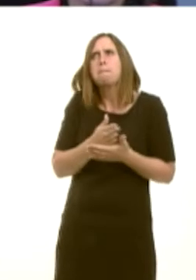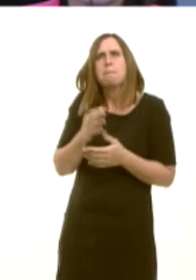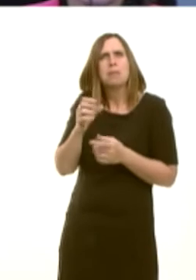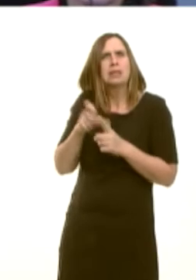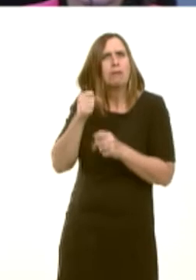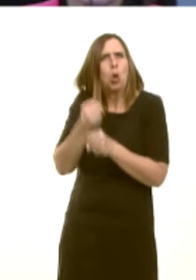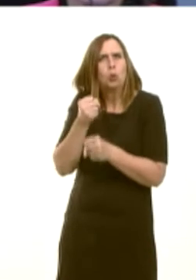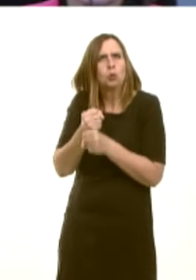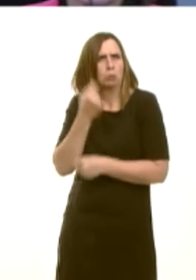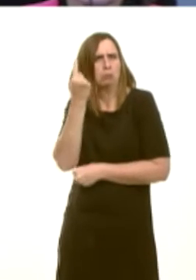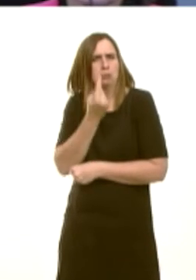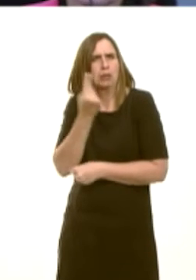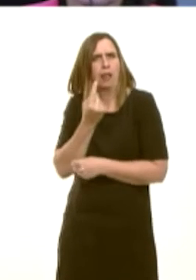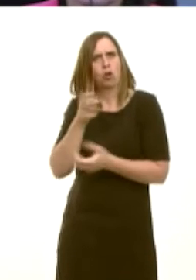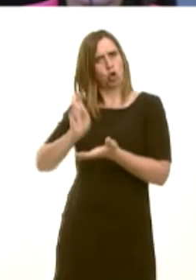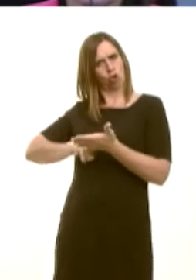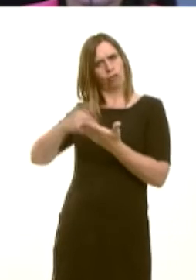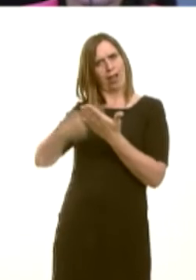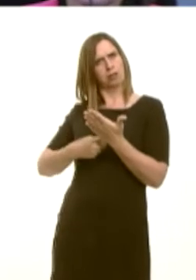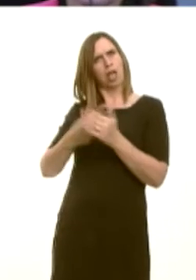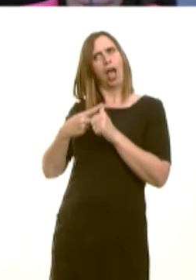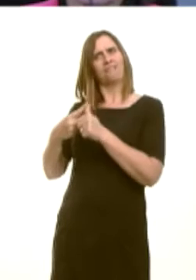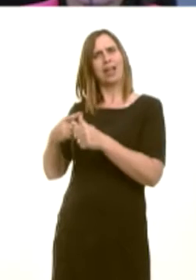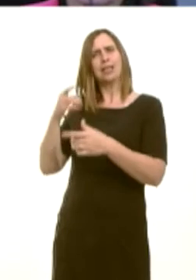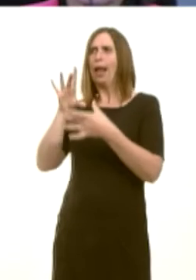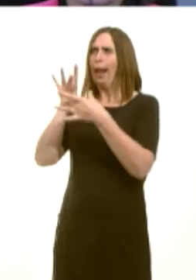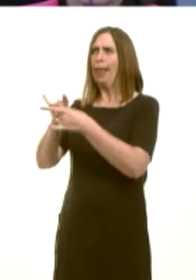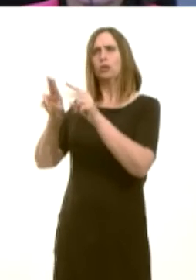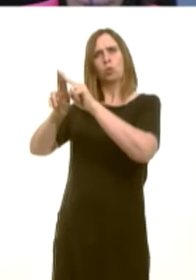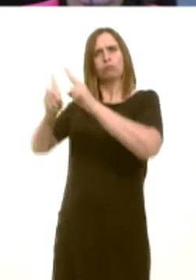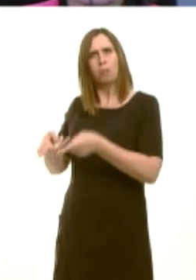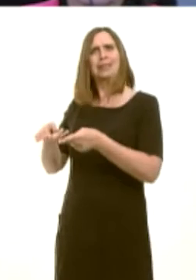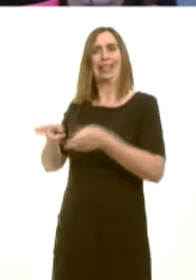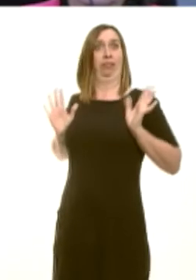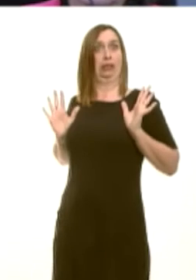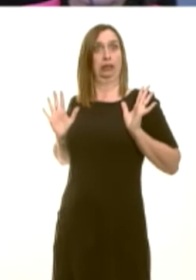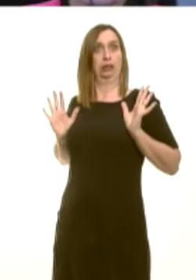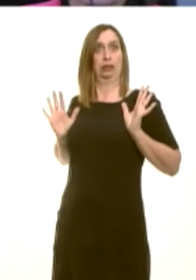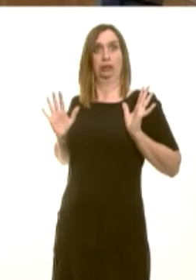to give advice to the Welsh Government on property-related matters only. First Minister,